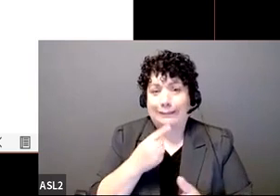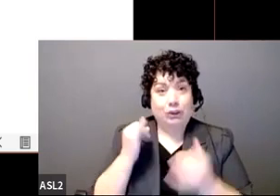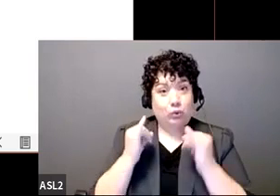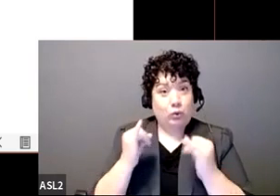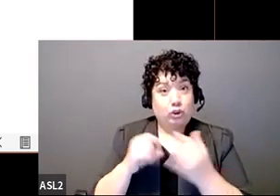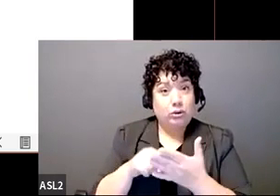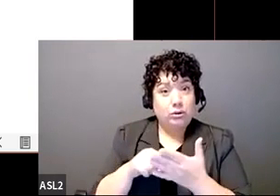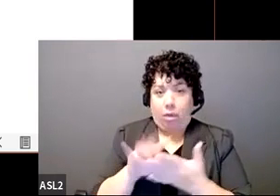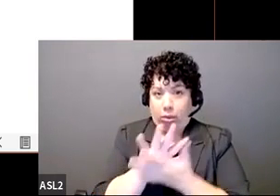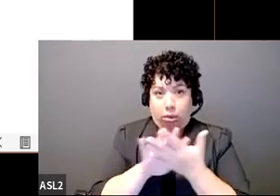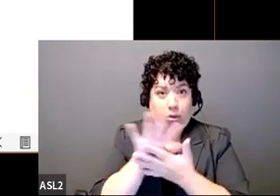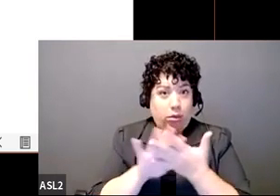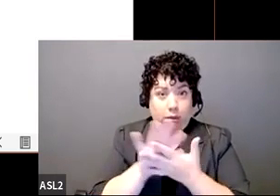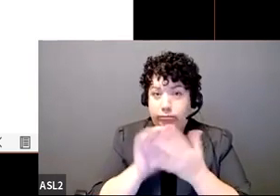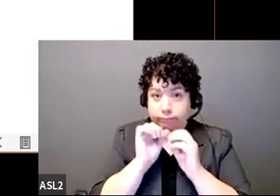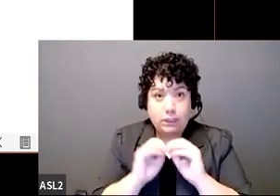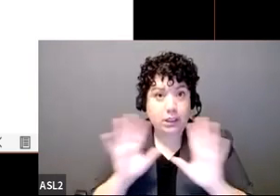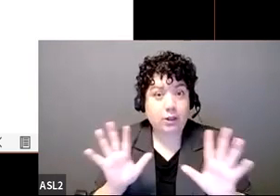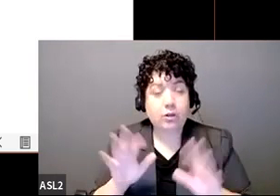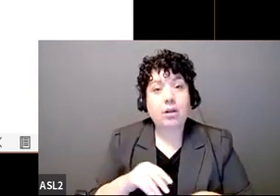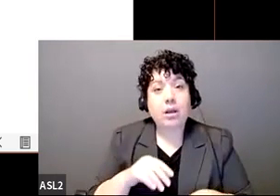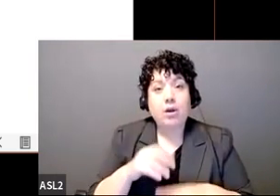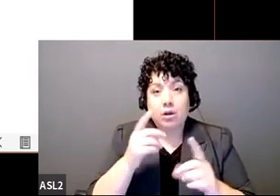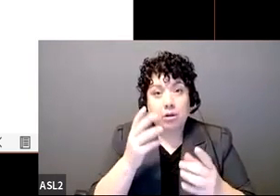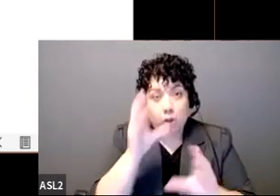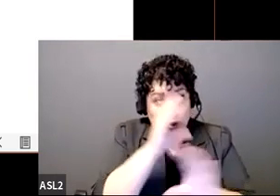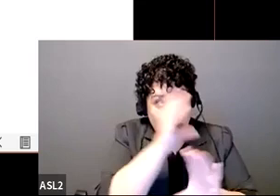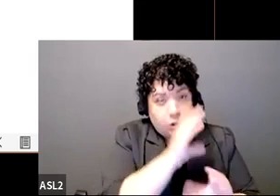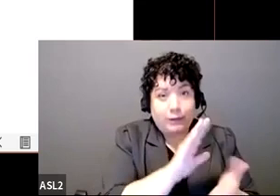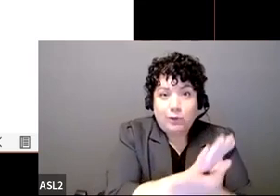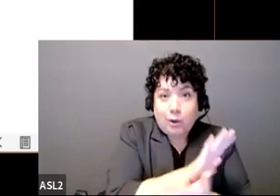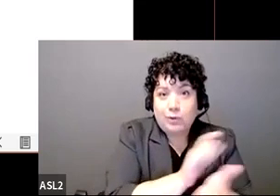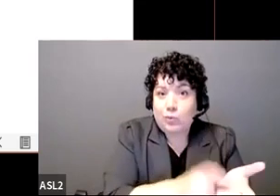a lot of time that they took to gather documents the multiple forms they had to fill out